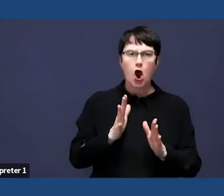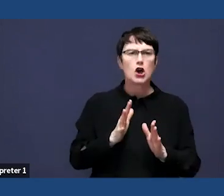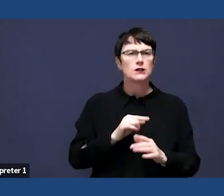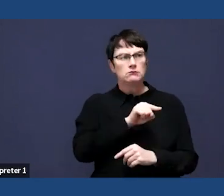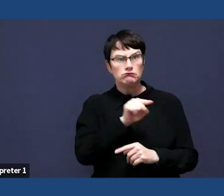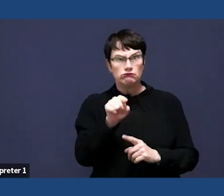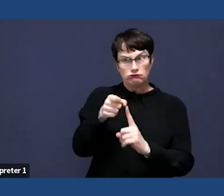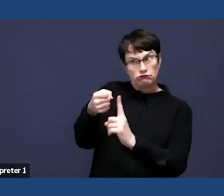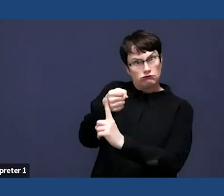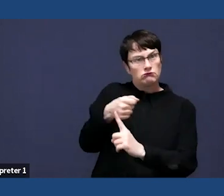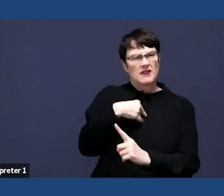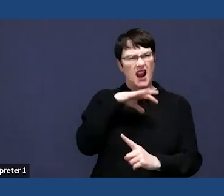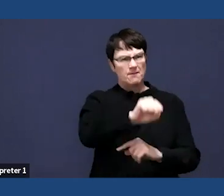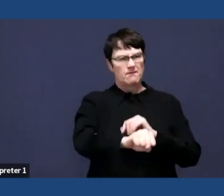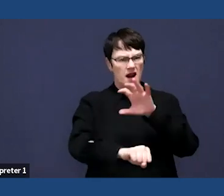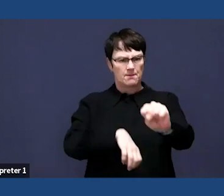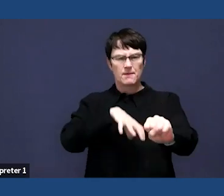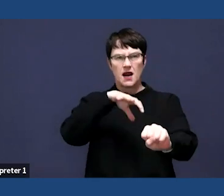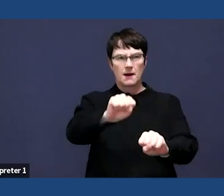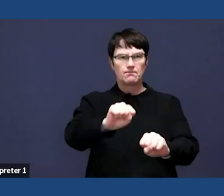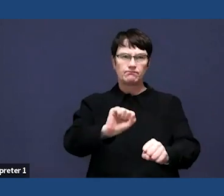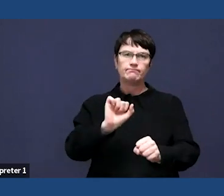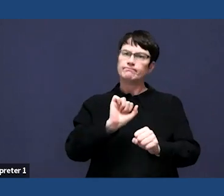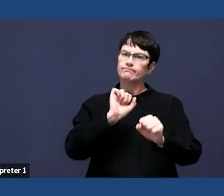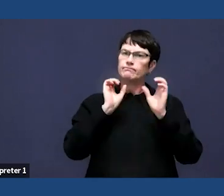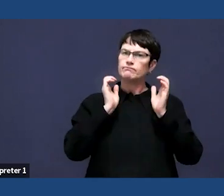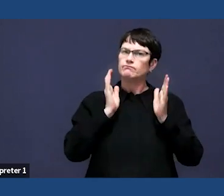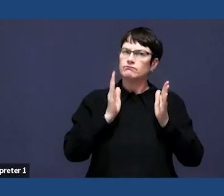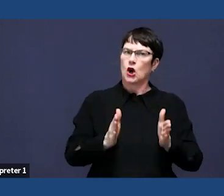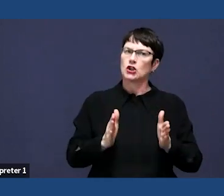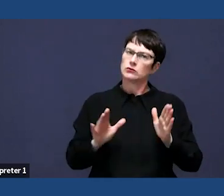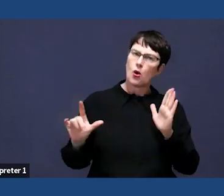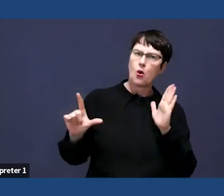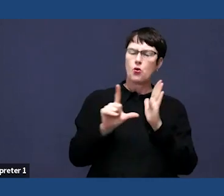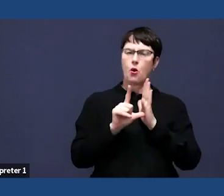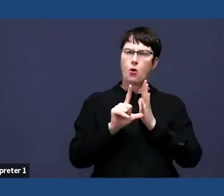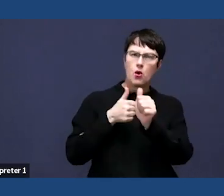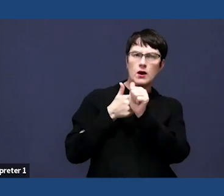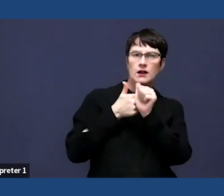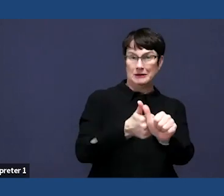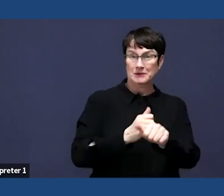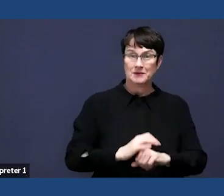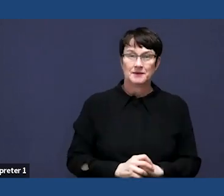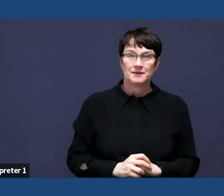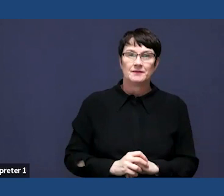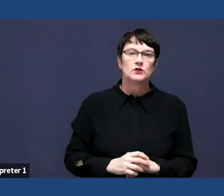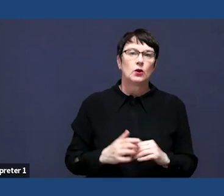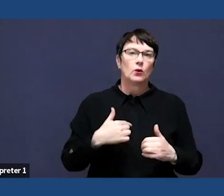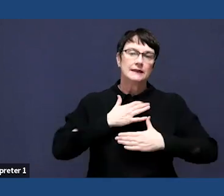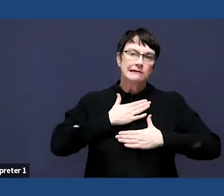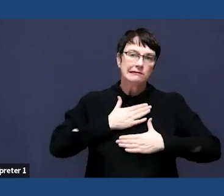human rights of fundamental freedoms as well as under human rights, treaties and agreements